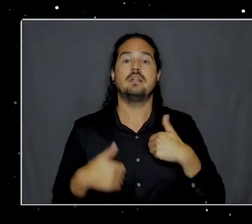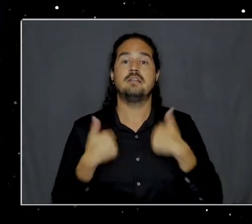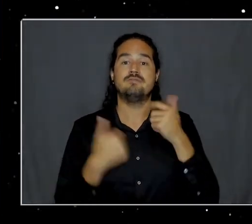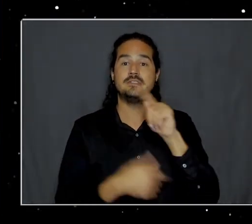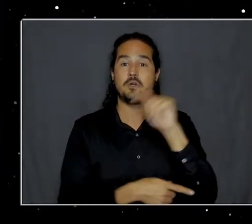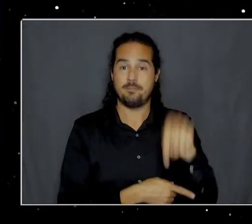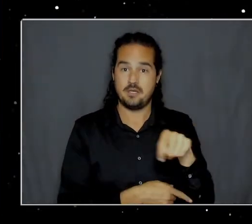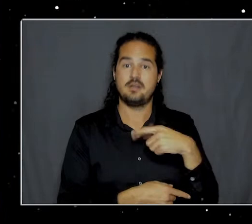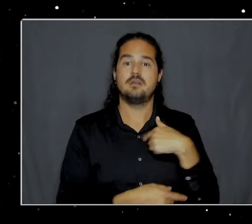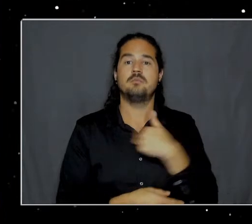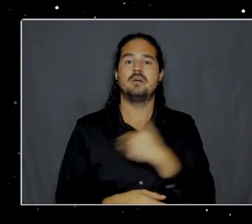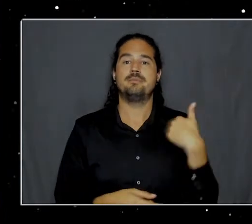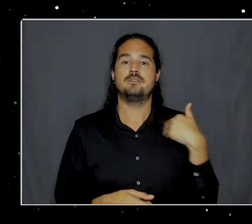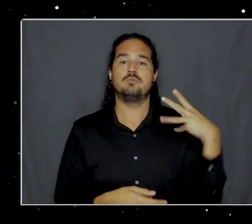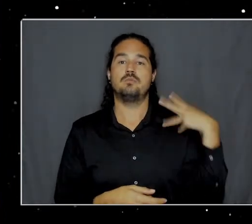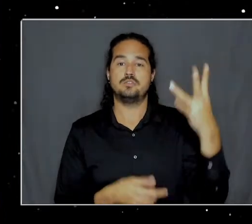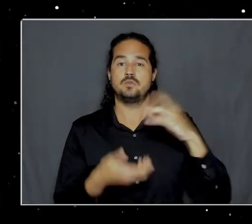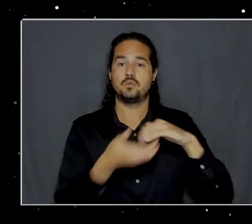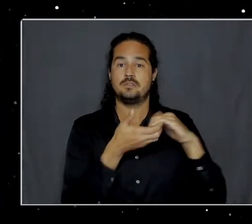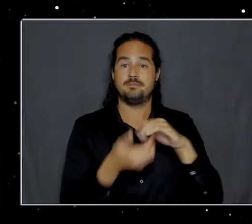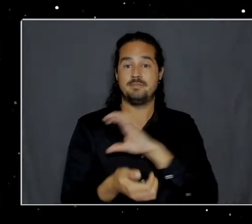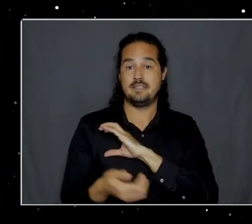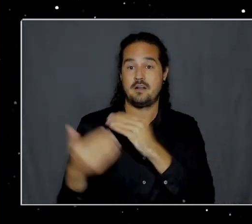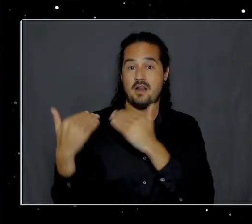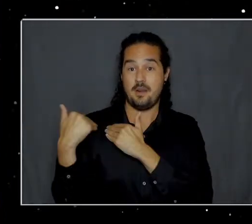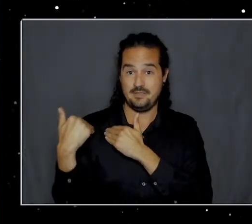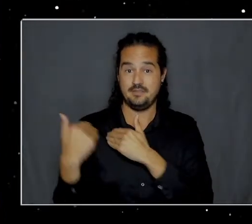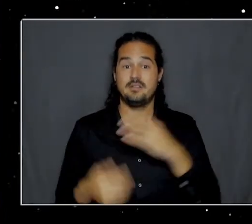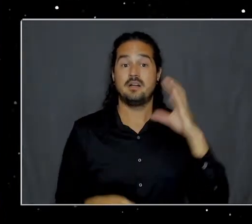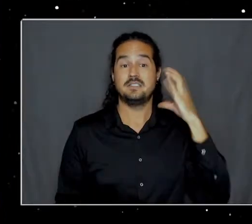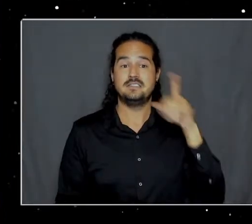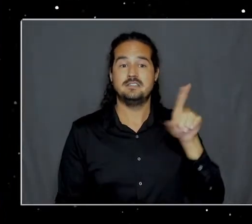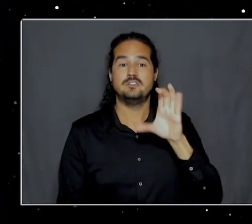TALK ABOUT HOUSE BILL 1054 AND